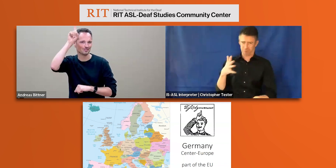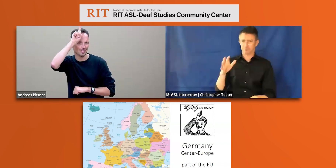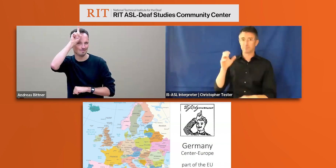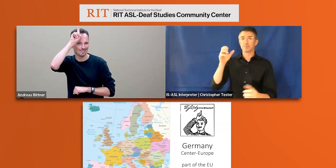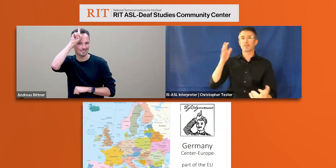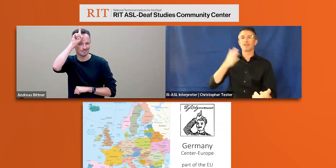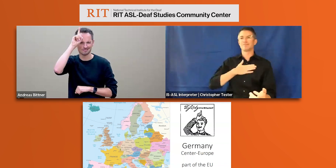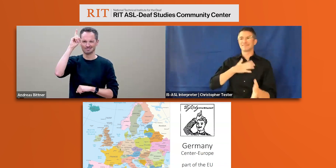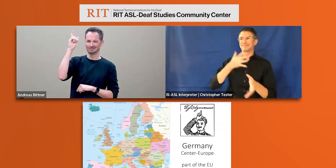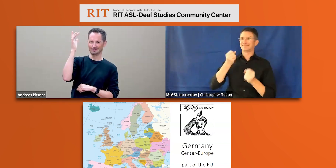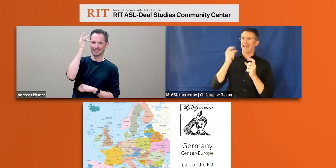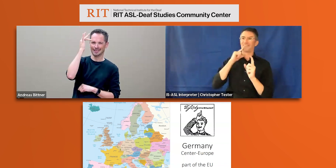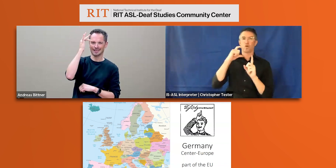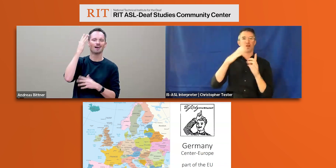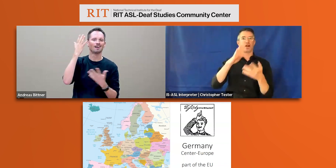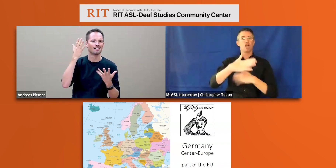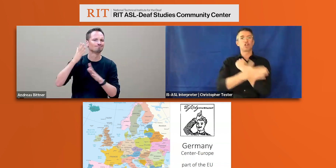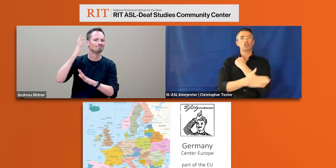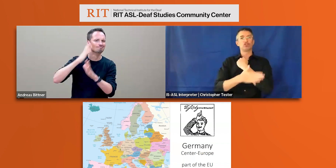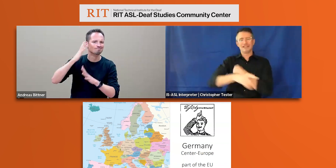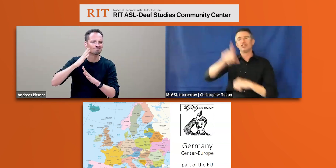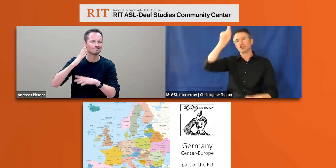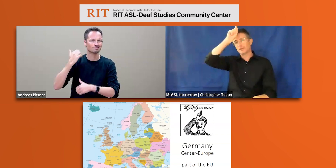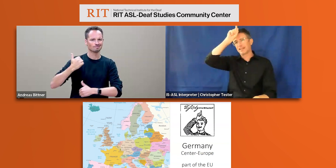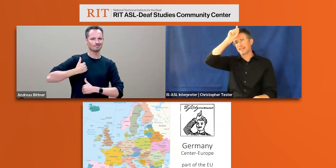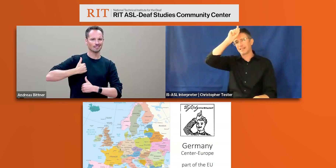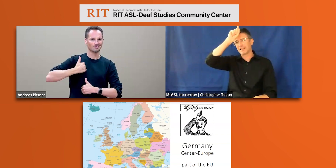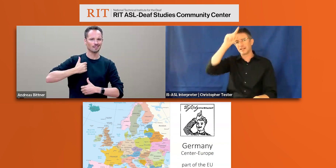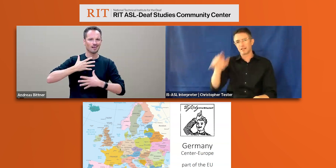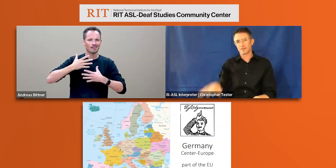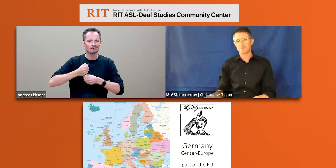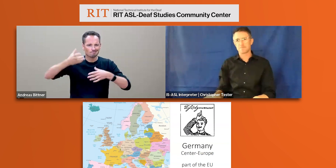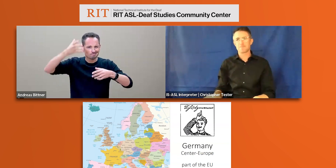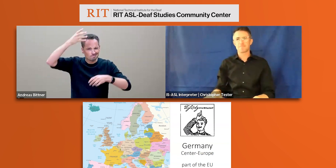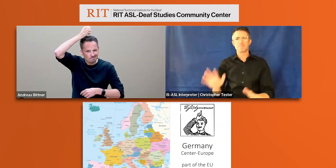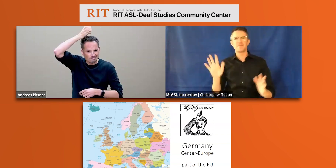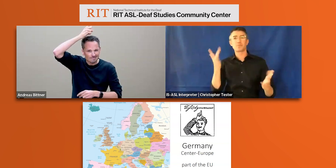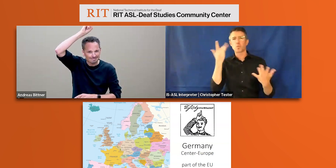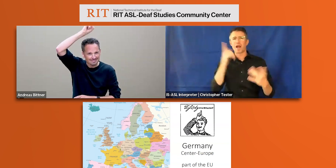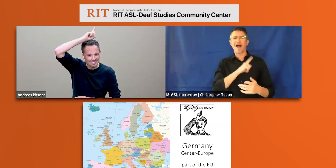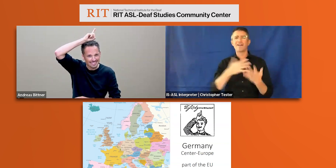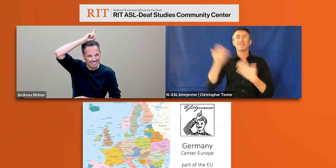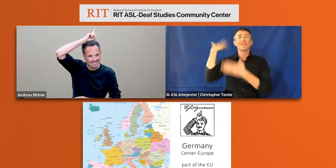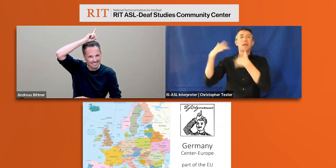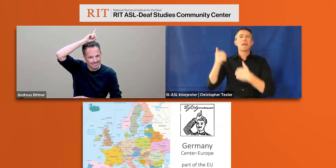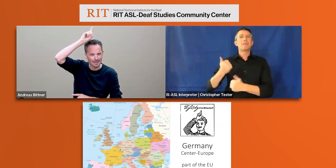So, Keith already mentioned to you that the sign for our country